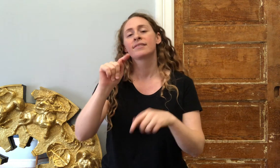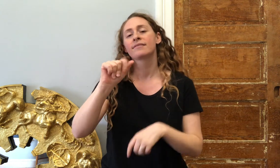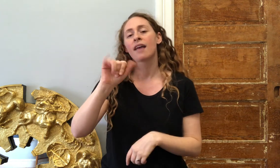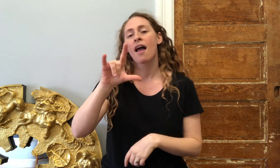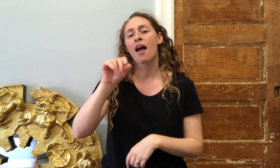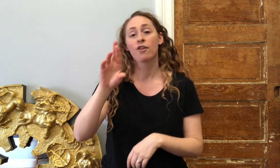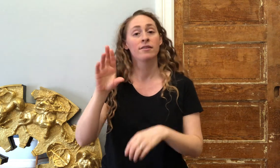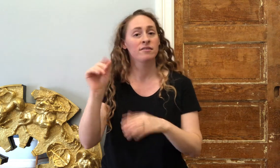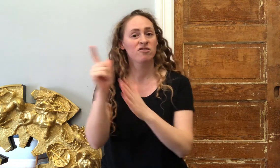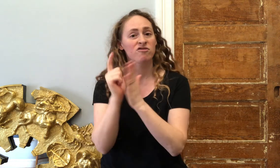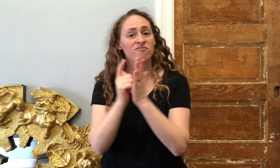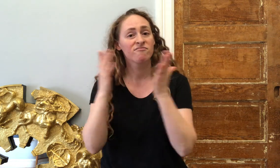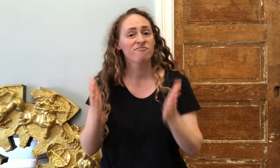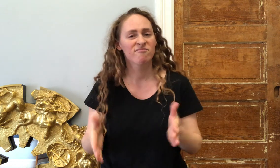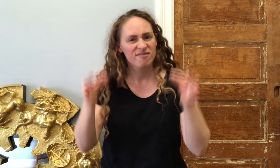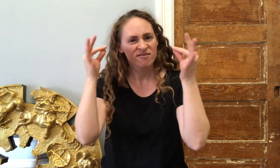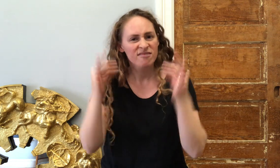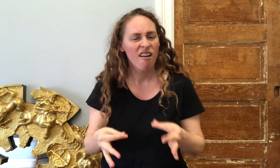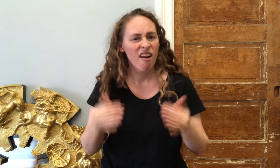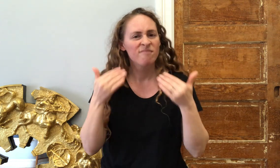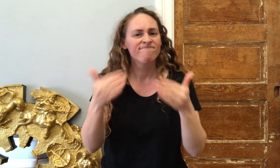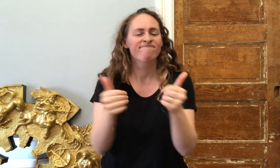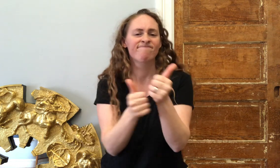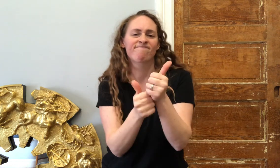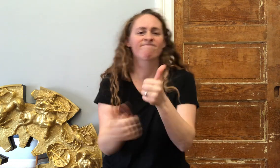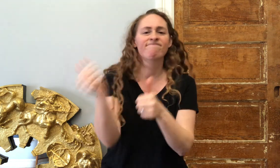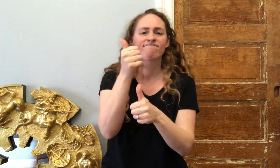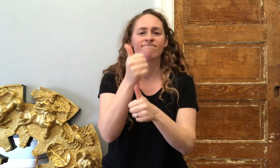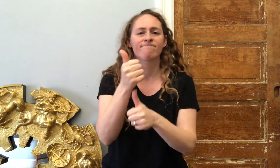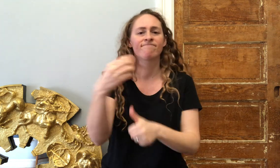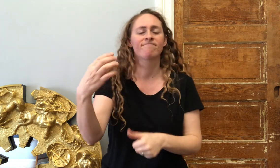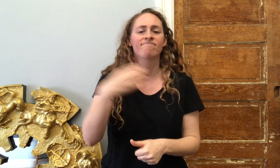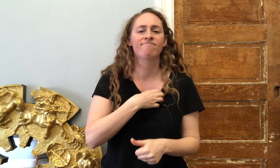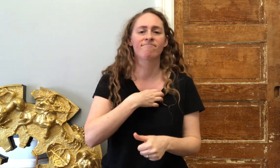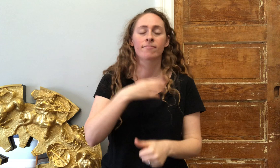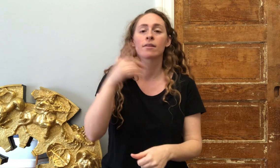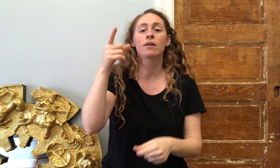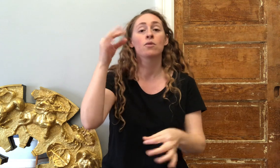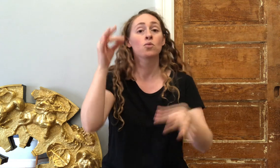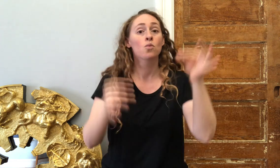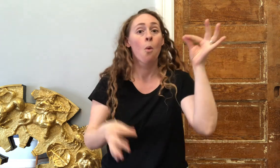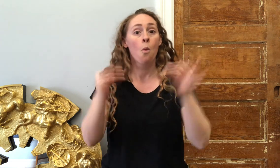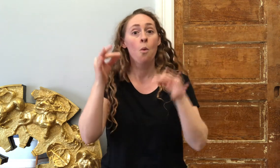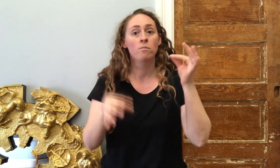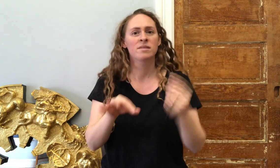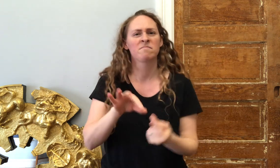Taylor and his attorney decided to appeal to a higher court.